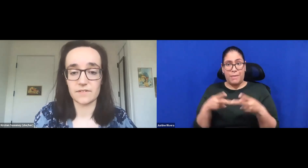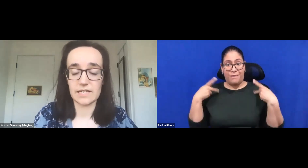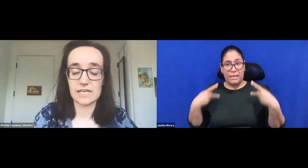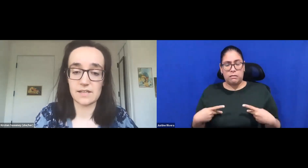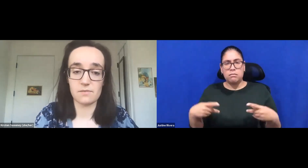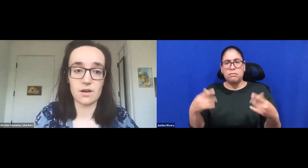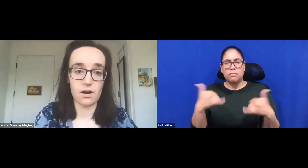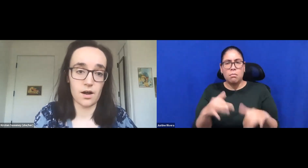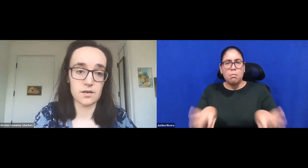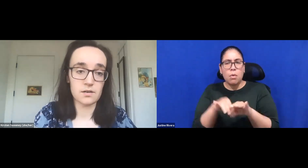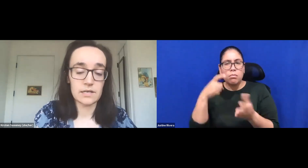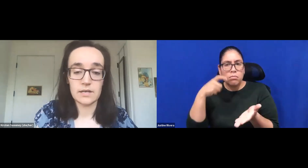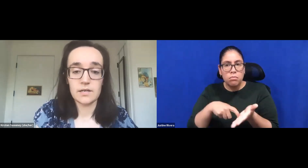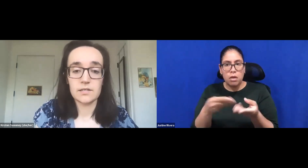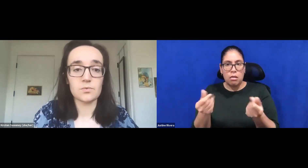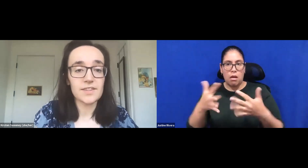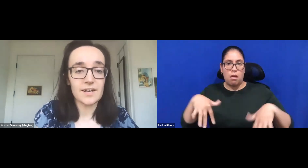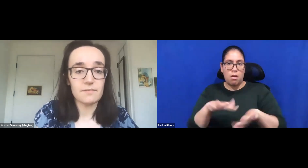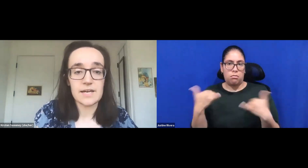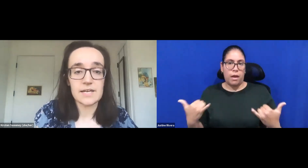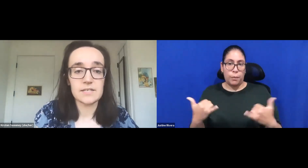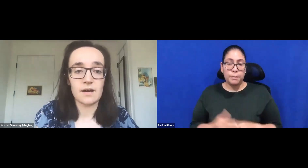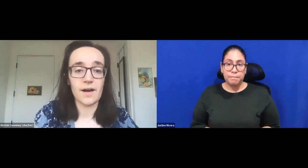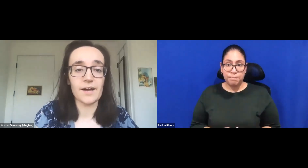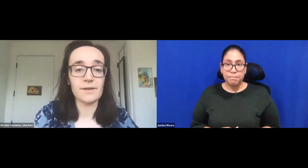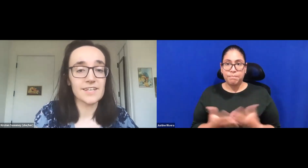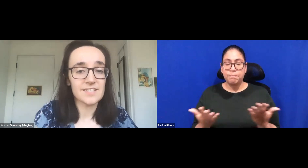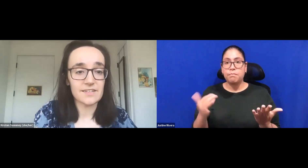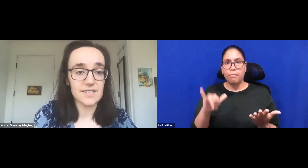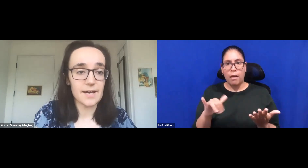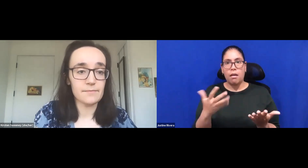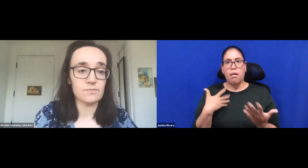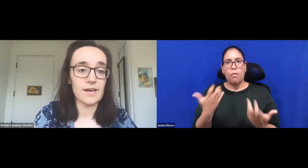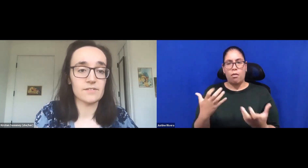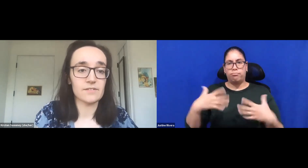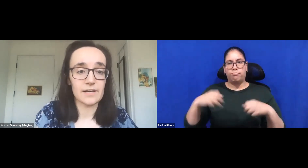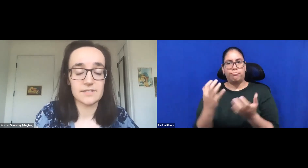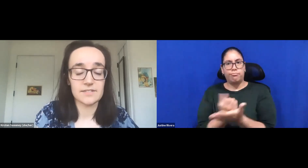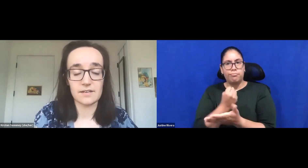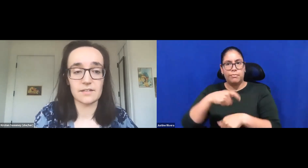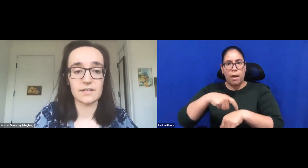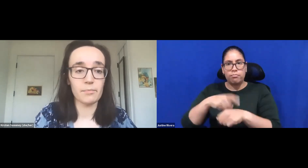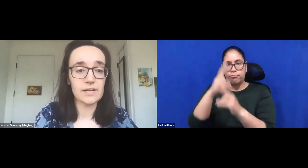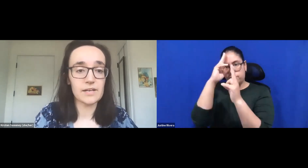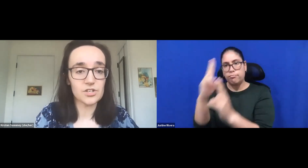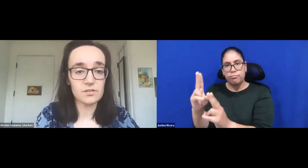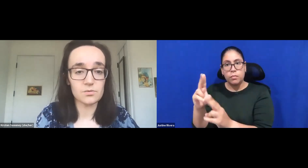of the land that we are on. So with that in mind, I would like to take this time to pay respects to the Lenape nation